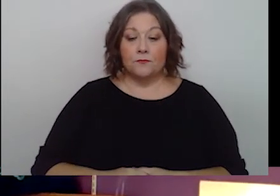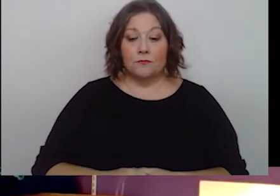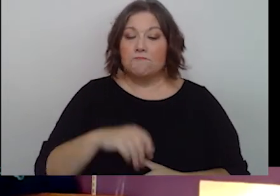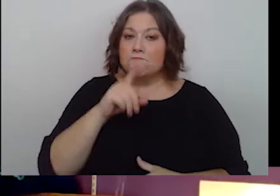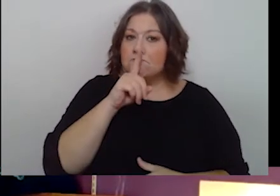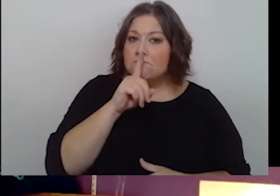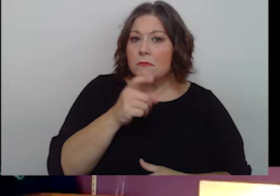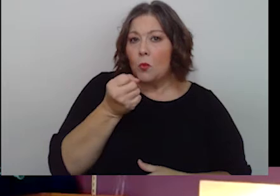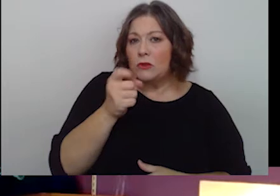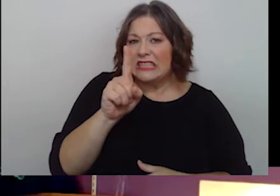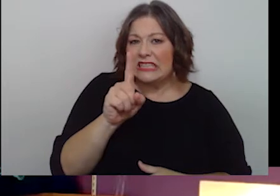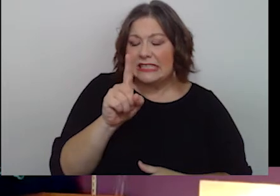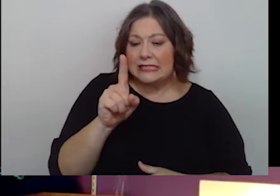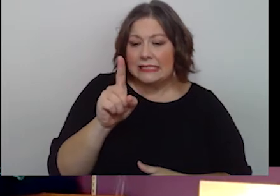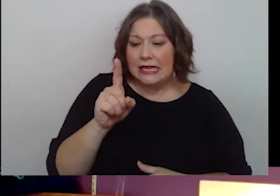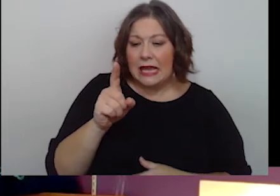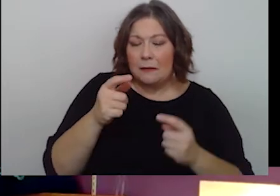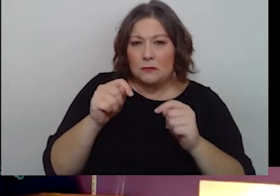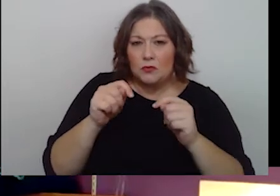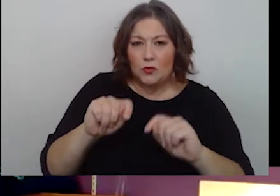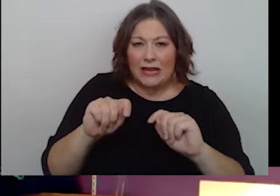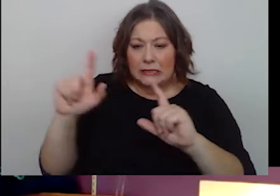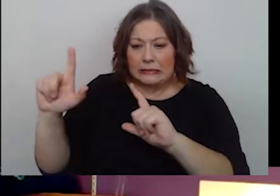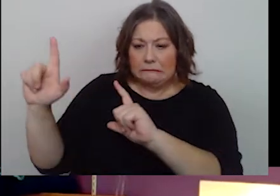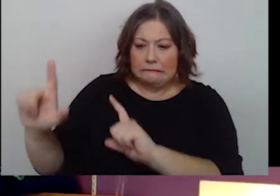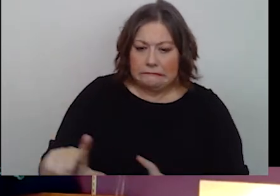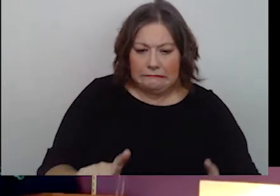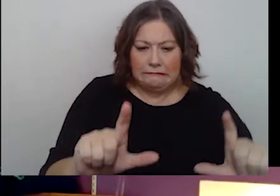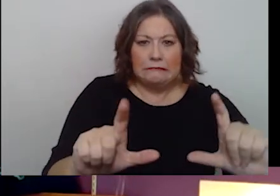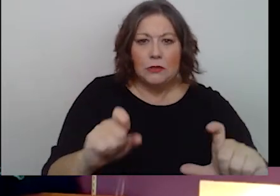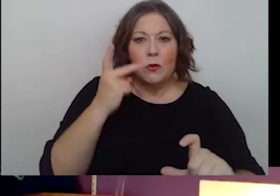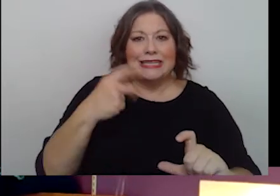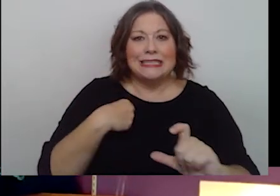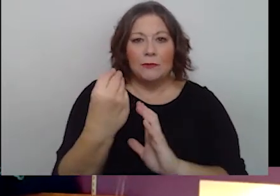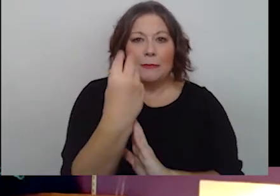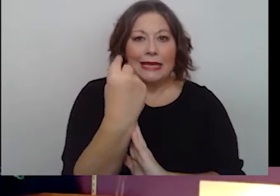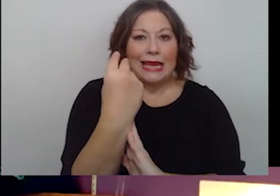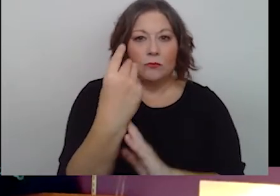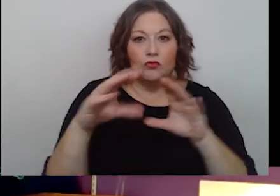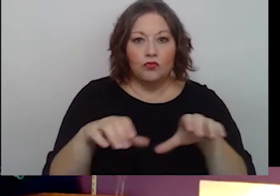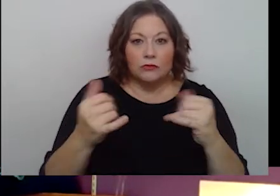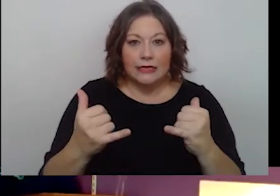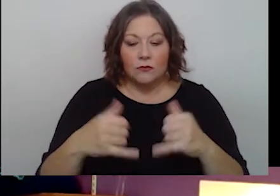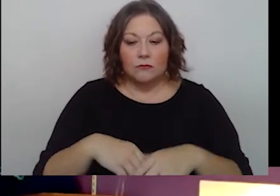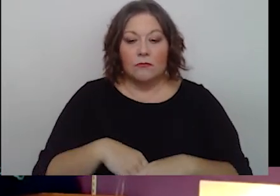Paul: Sure. Hold on a second, let me just sort of get this out of the way so i can see what my camera is doing. So there we go, okay.